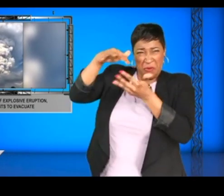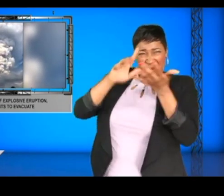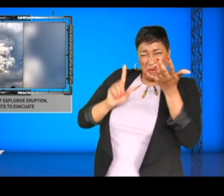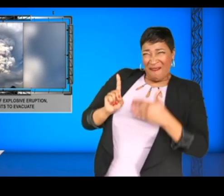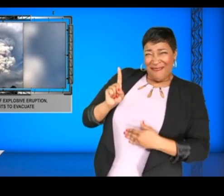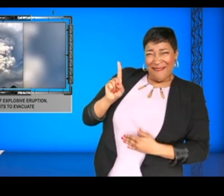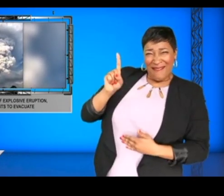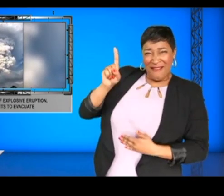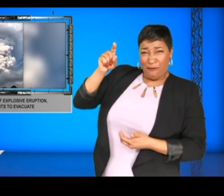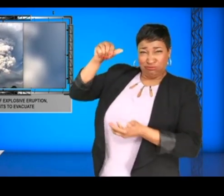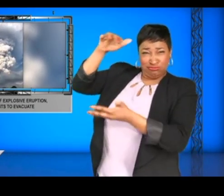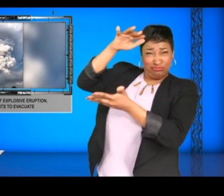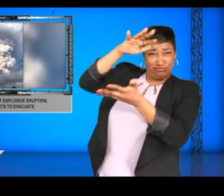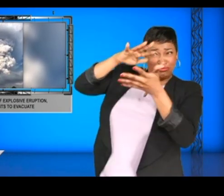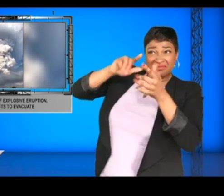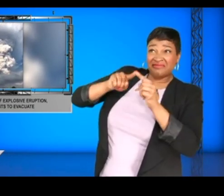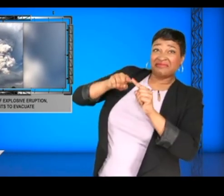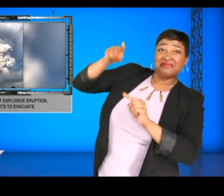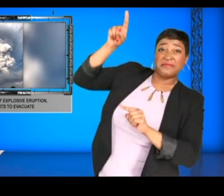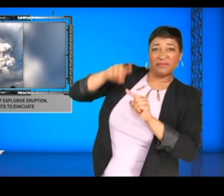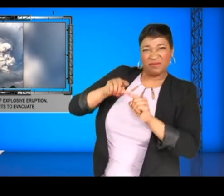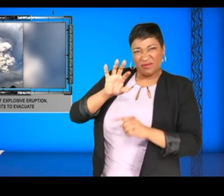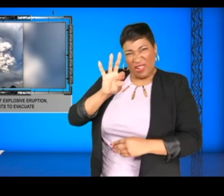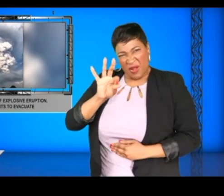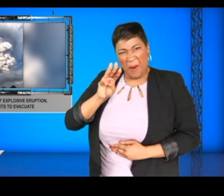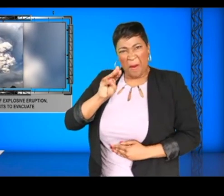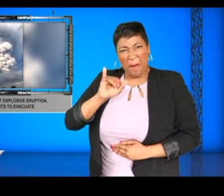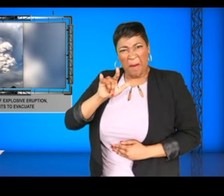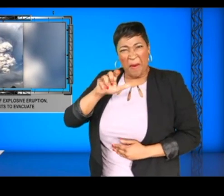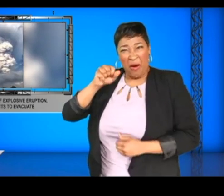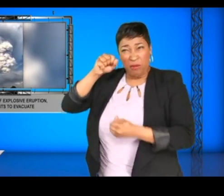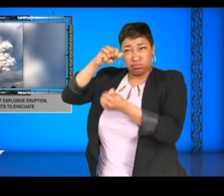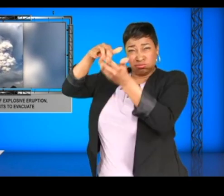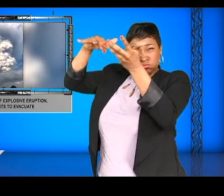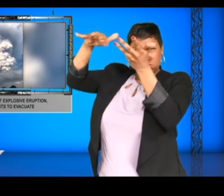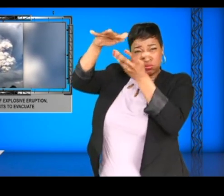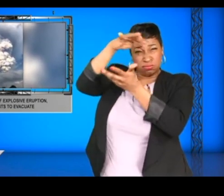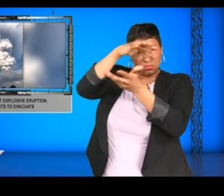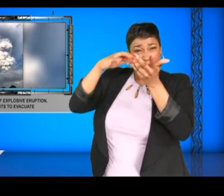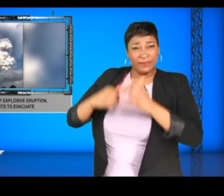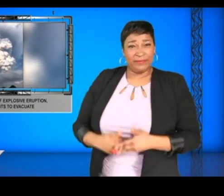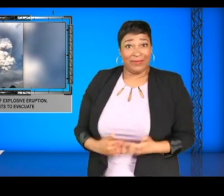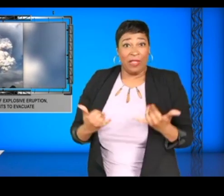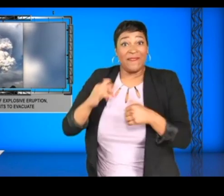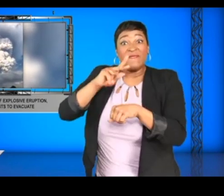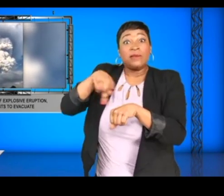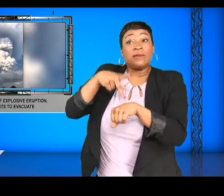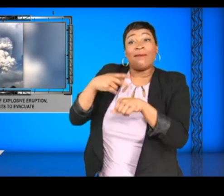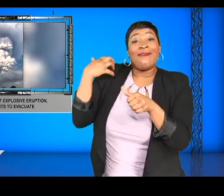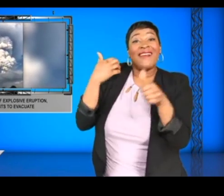nearly 9 miles high.